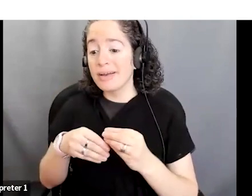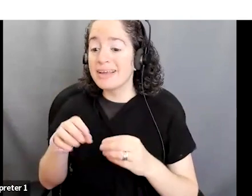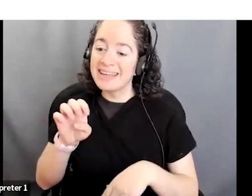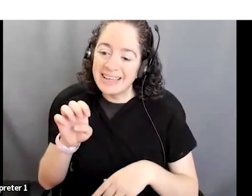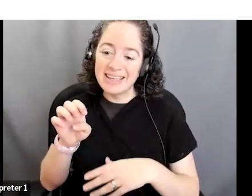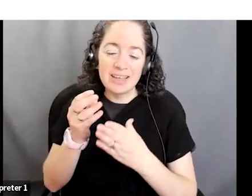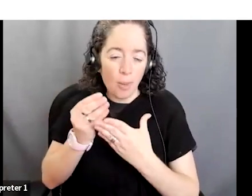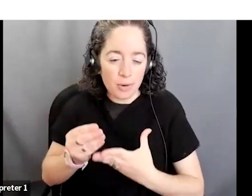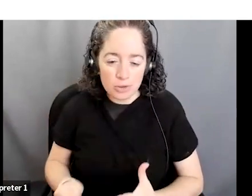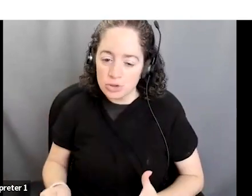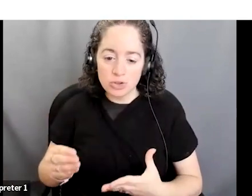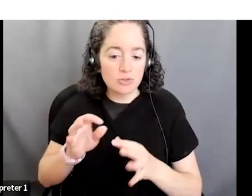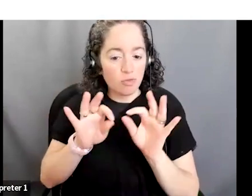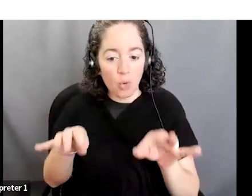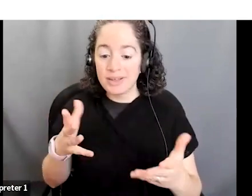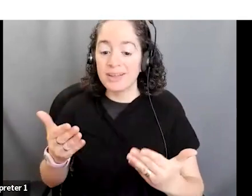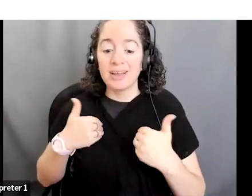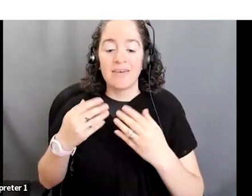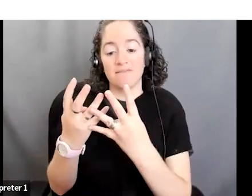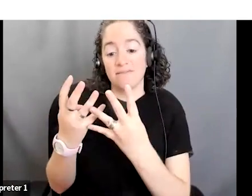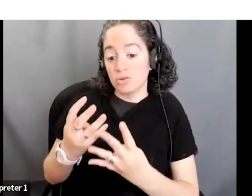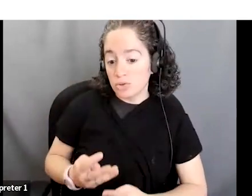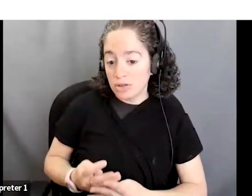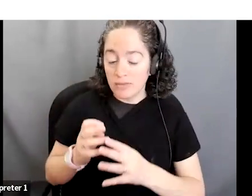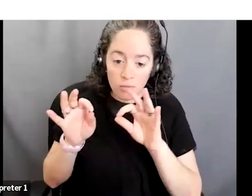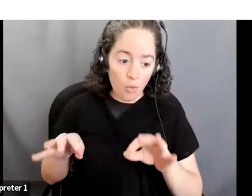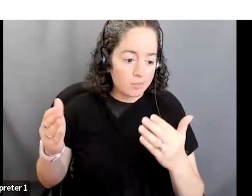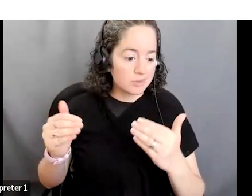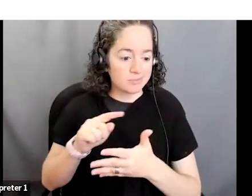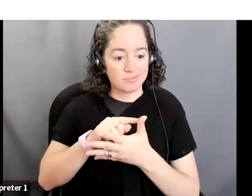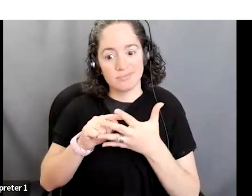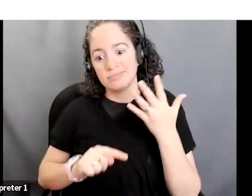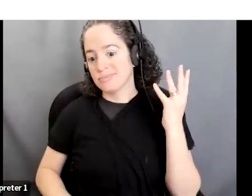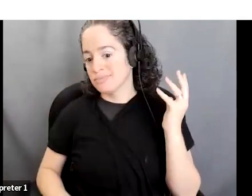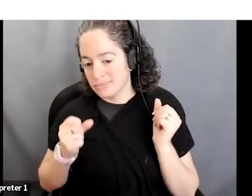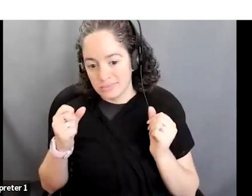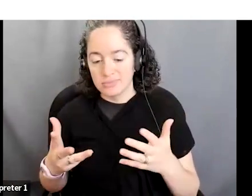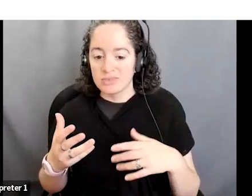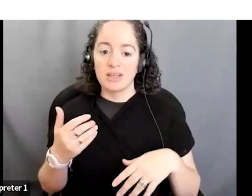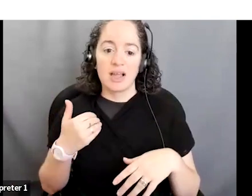I have a bunch of other different forms all coexisting. I have email subscribe forms.